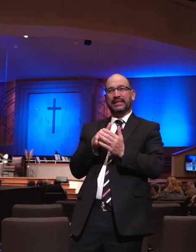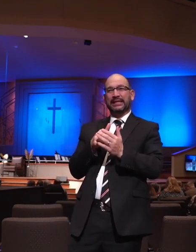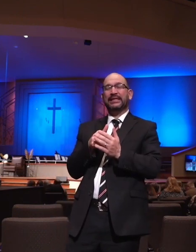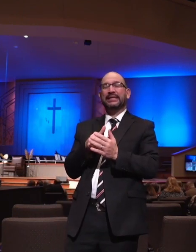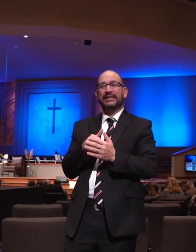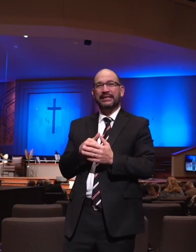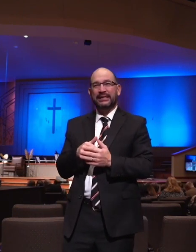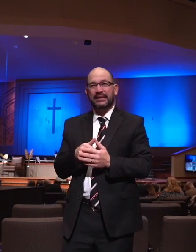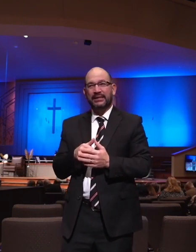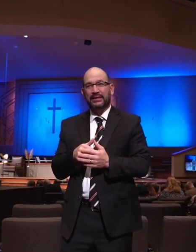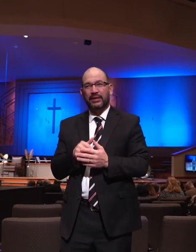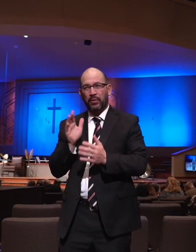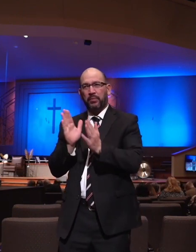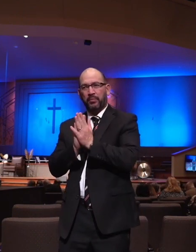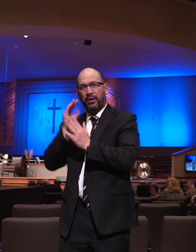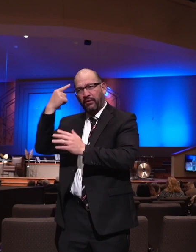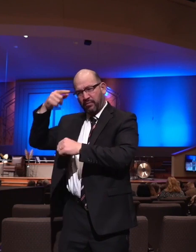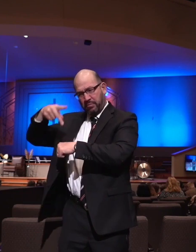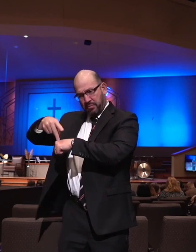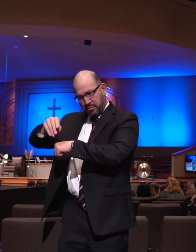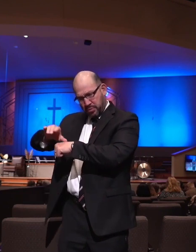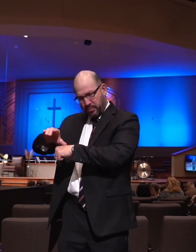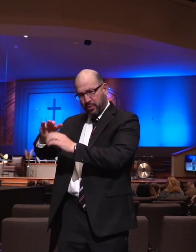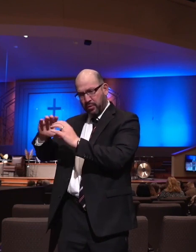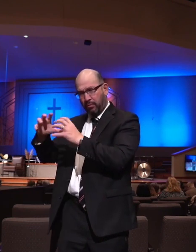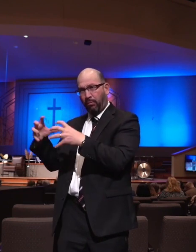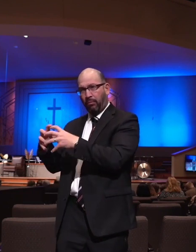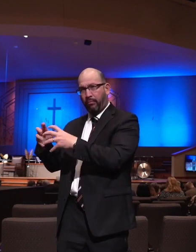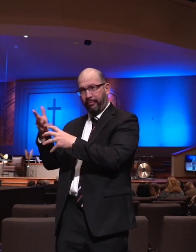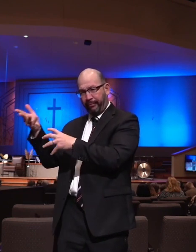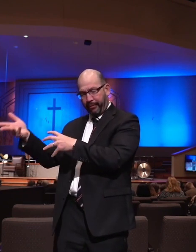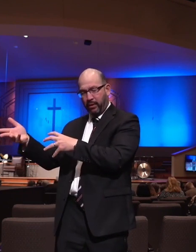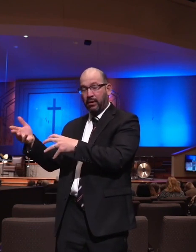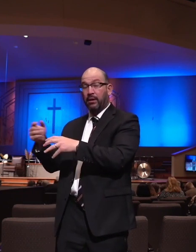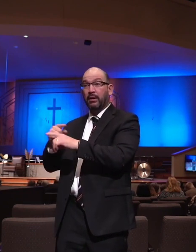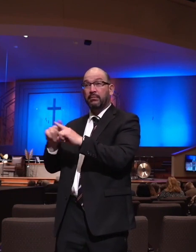time of prayer for Pastor and the group in just a moment but I do count it a